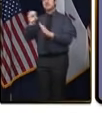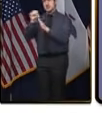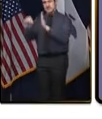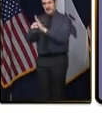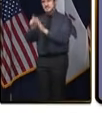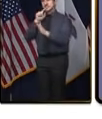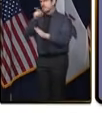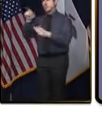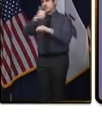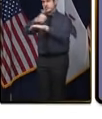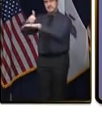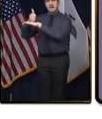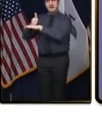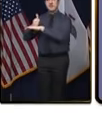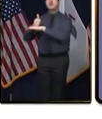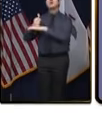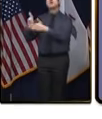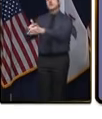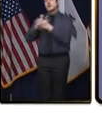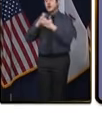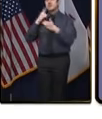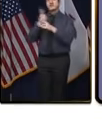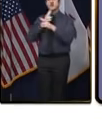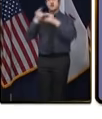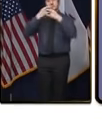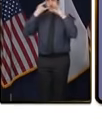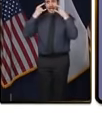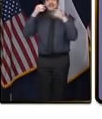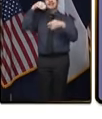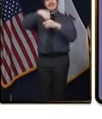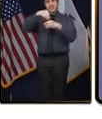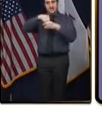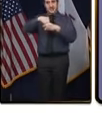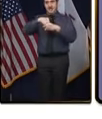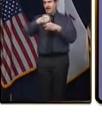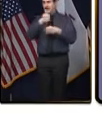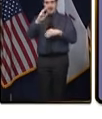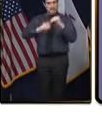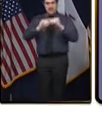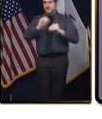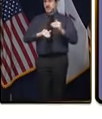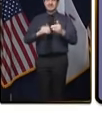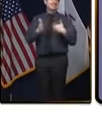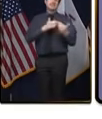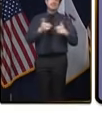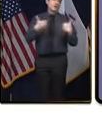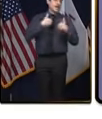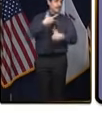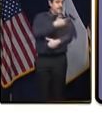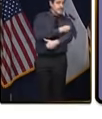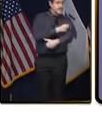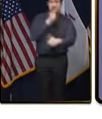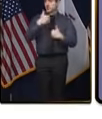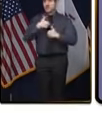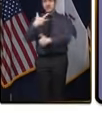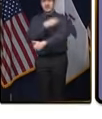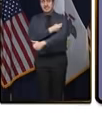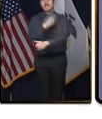reinstituted statewide indoor